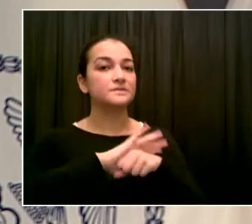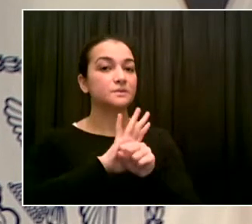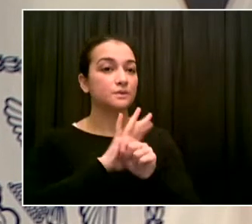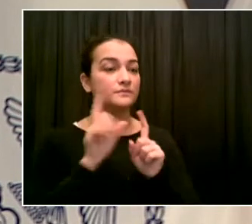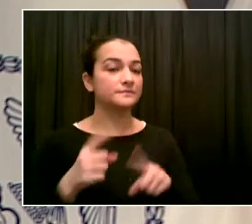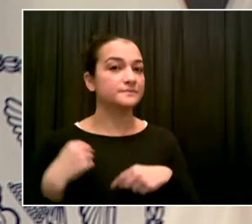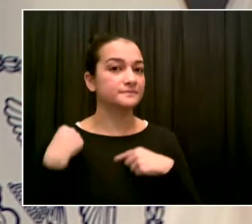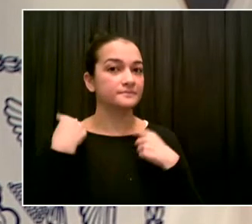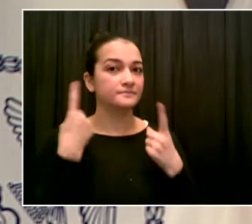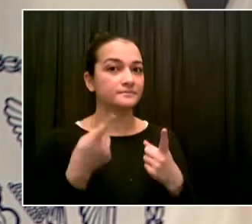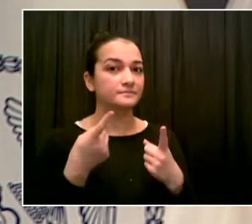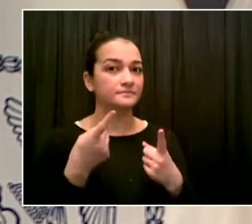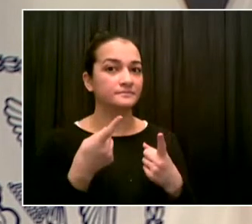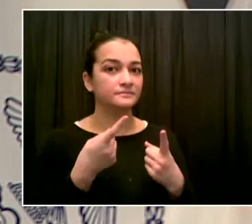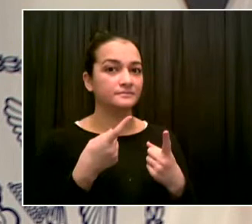THE